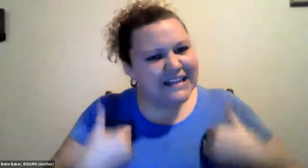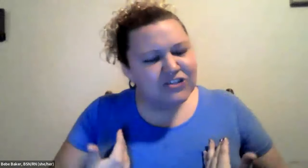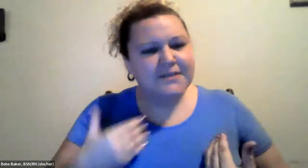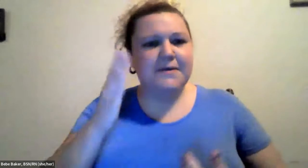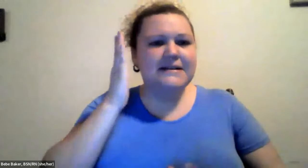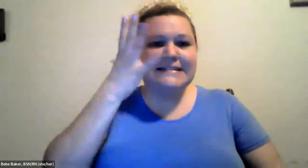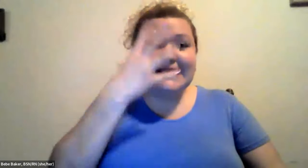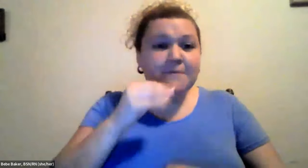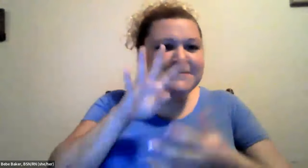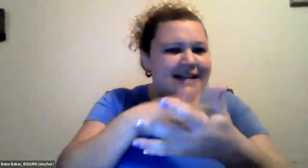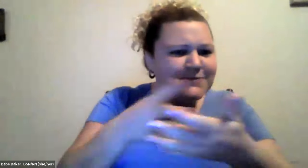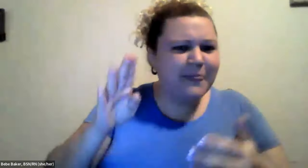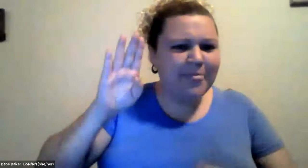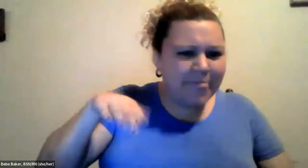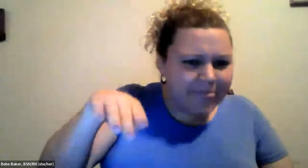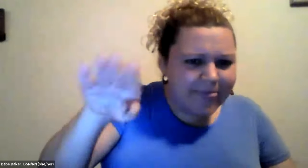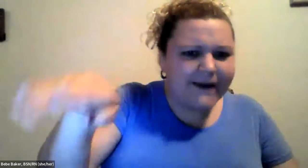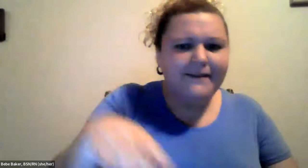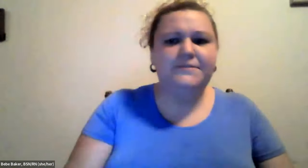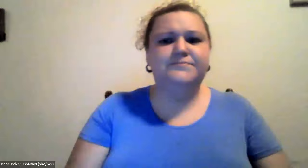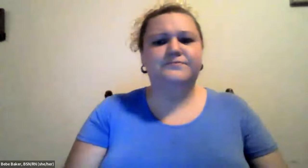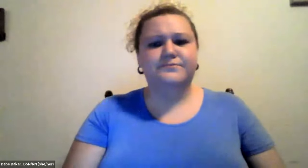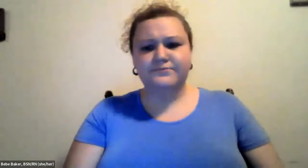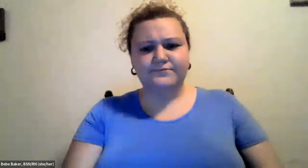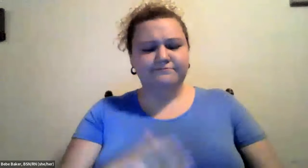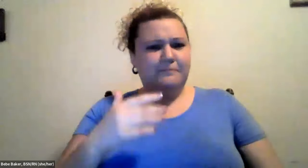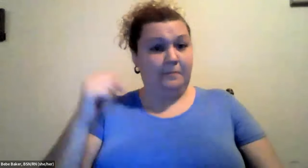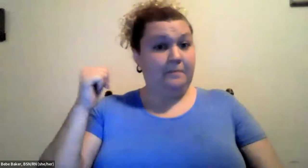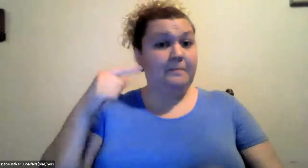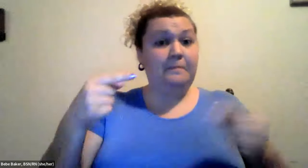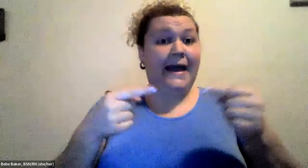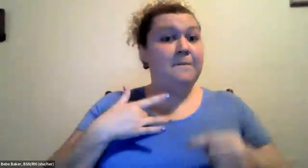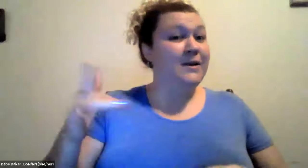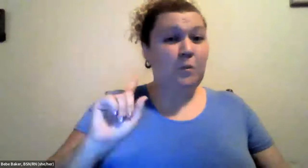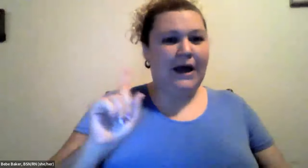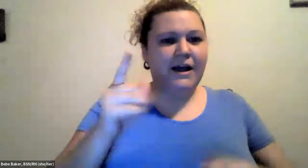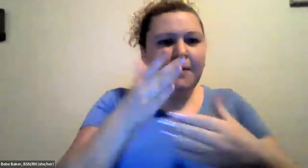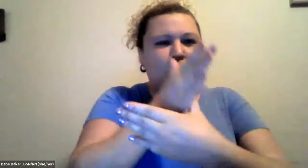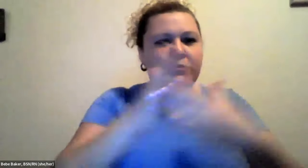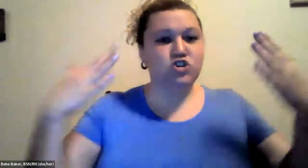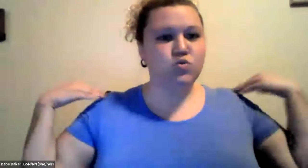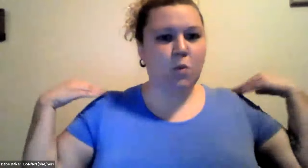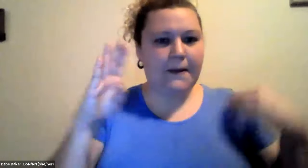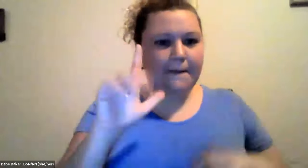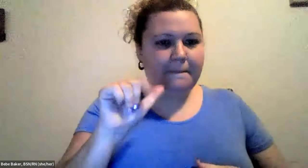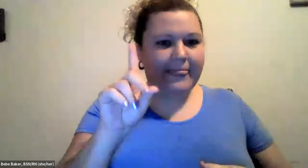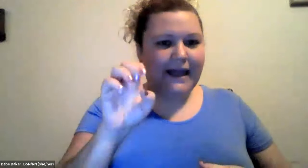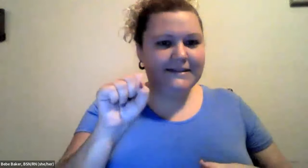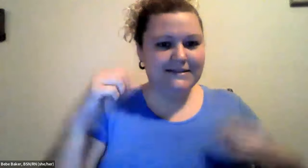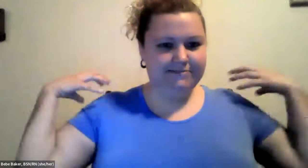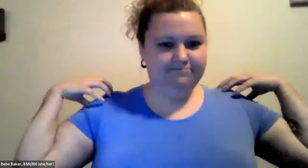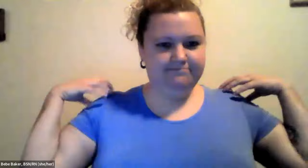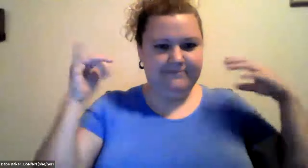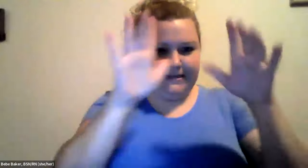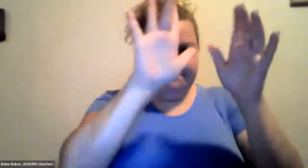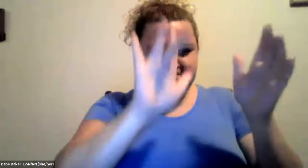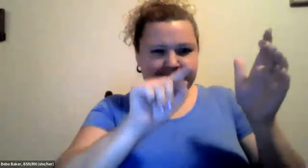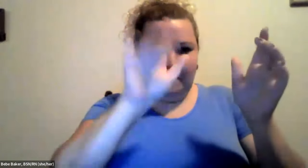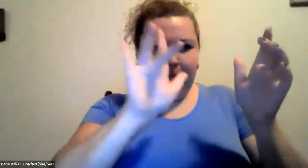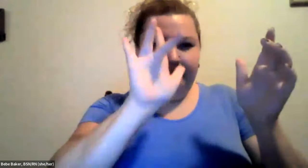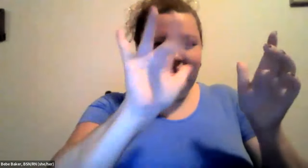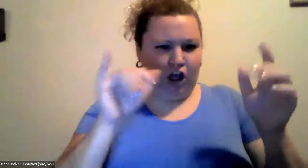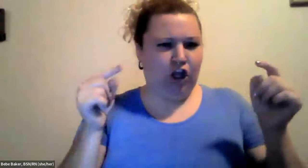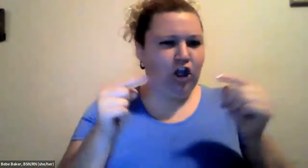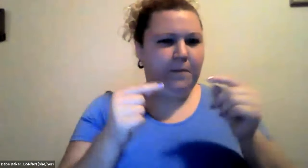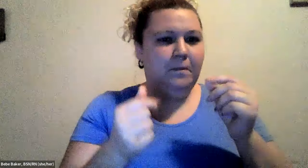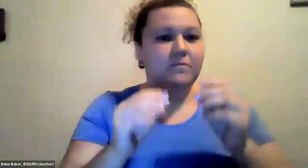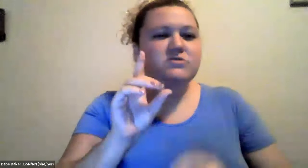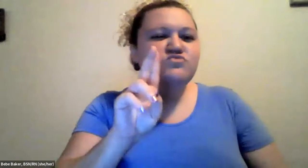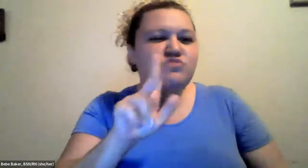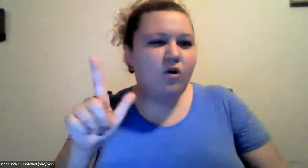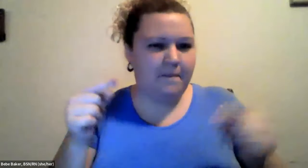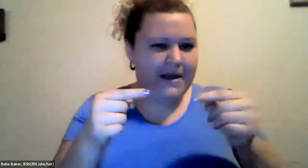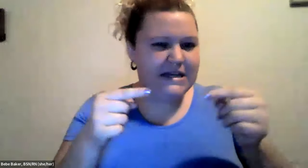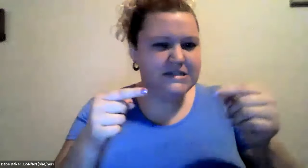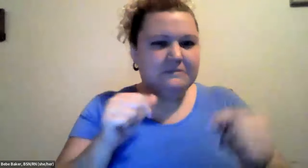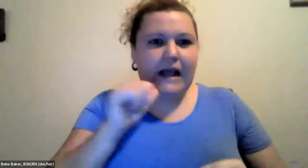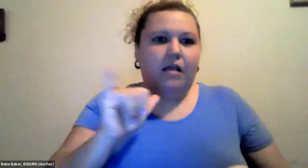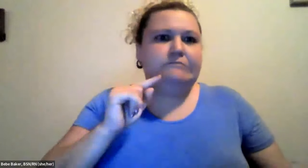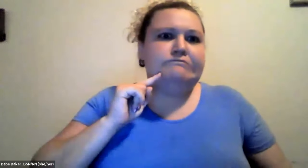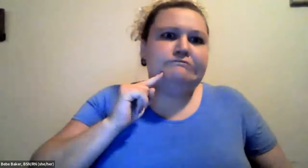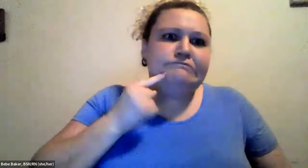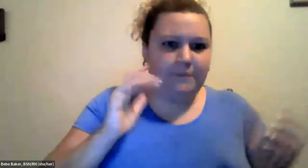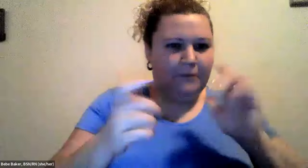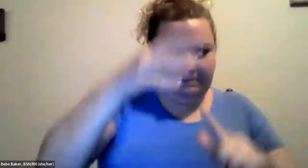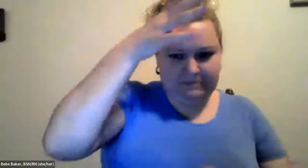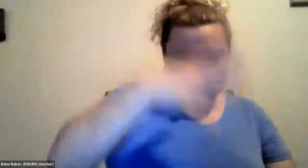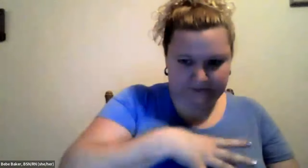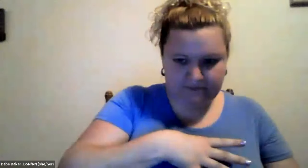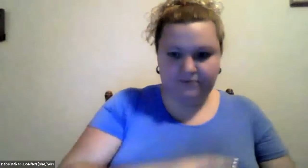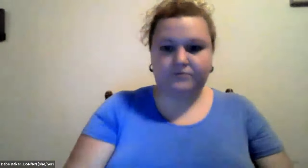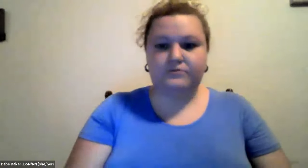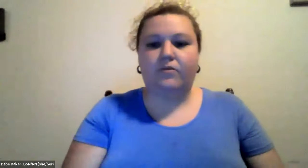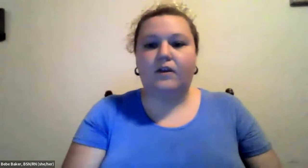Cristine Saunders: symptoms are a feeling of fatigue sleep schedule being really thrown off back pain usually between the shoulder blades right down the middle that's where people feel like there's adult pain it's not a sharp pain.